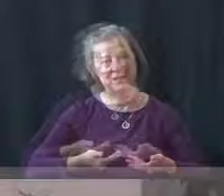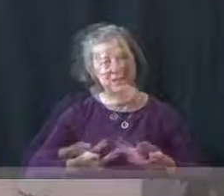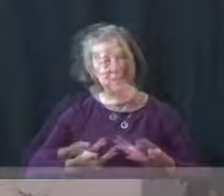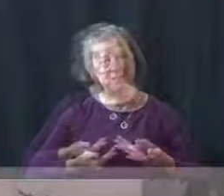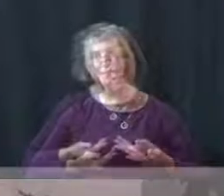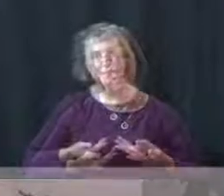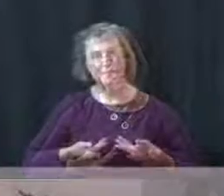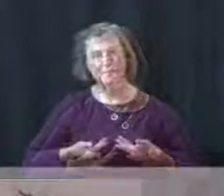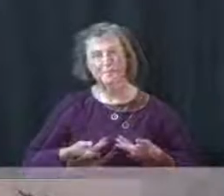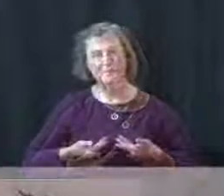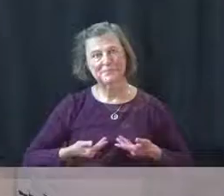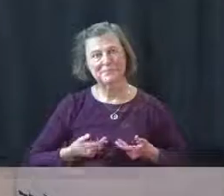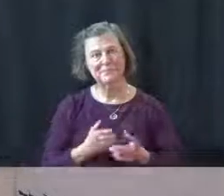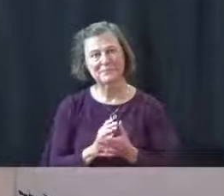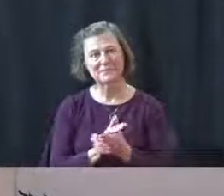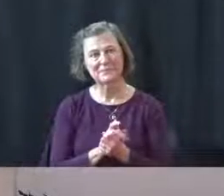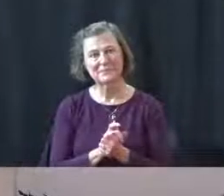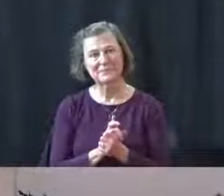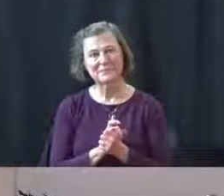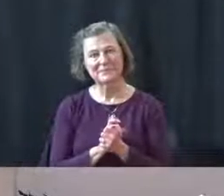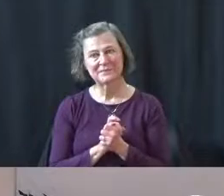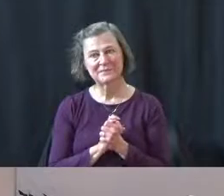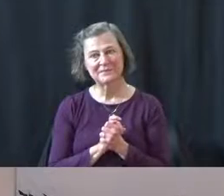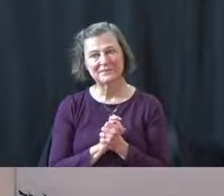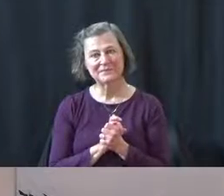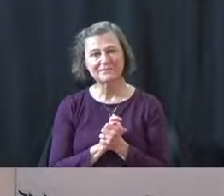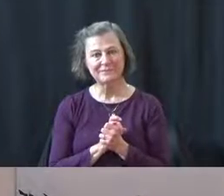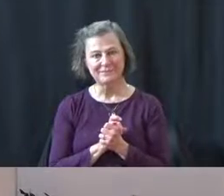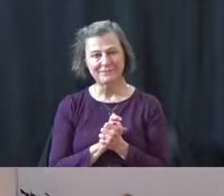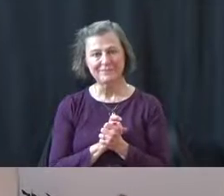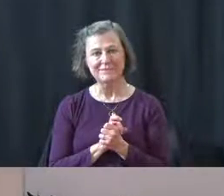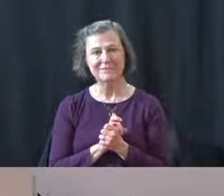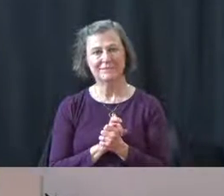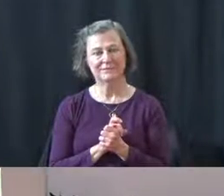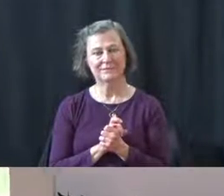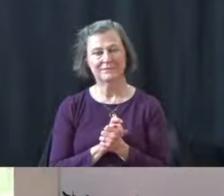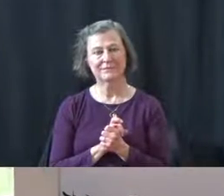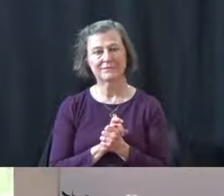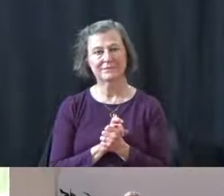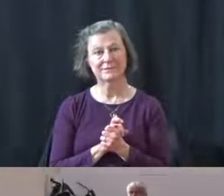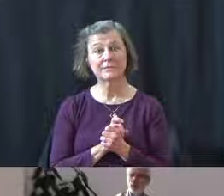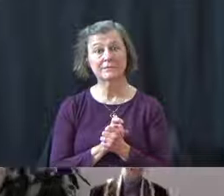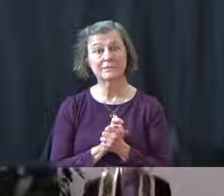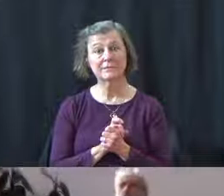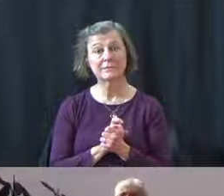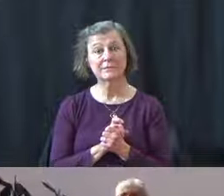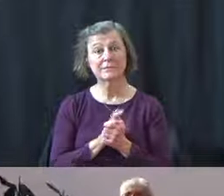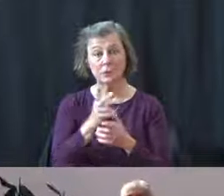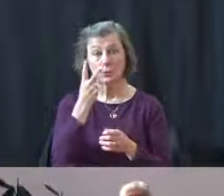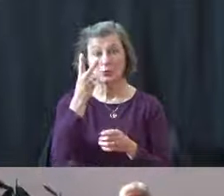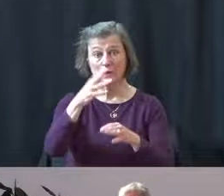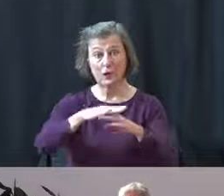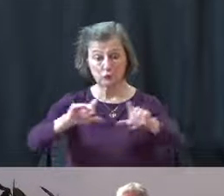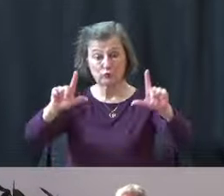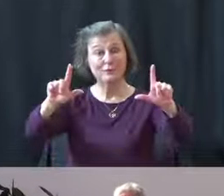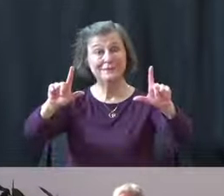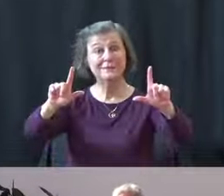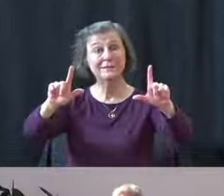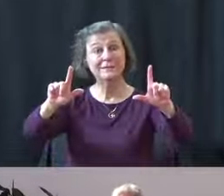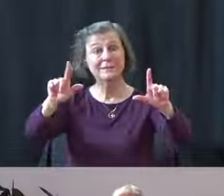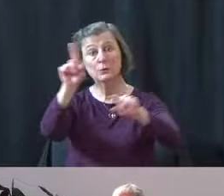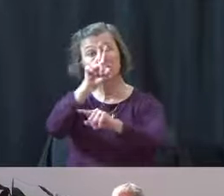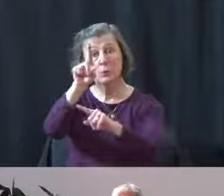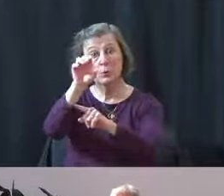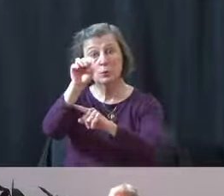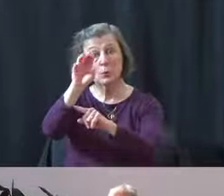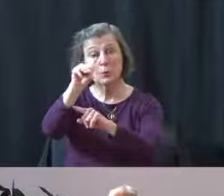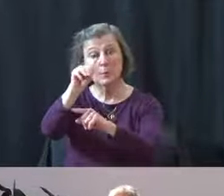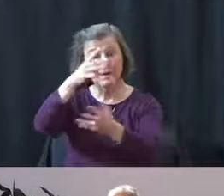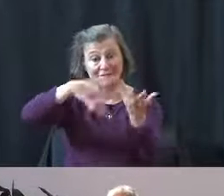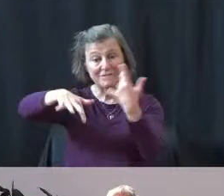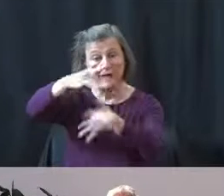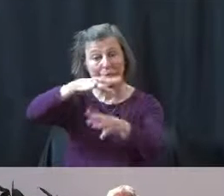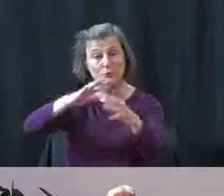As you see on your screen there's Zoom fellowship gatherings after our service.